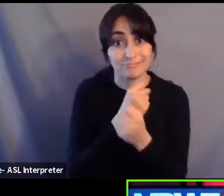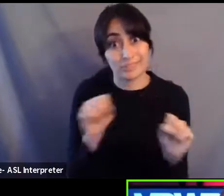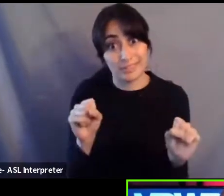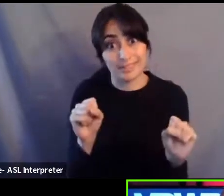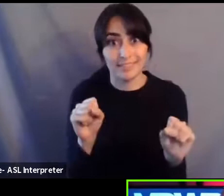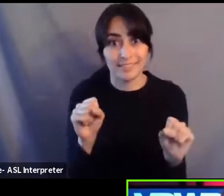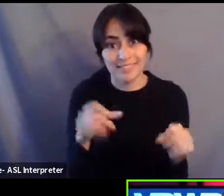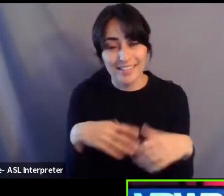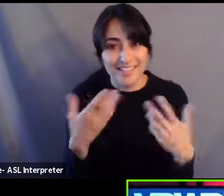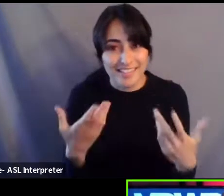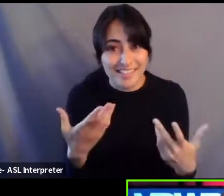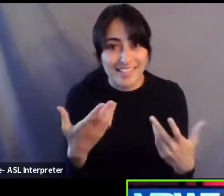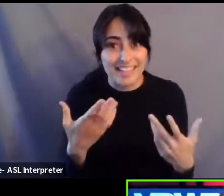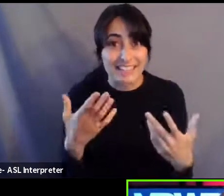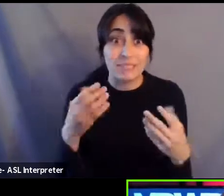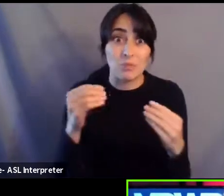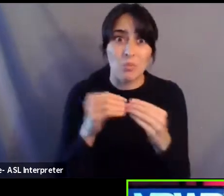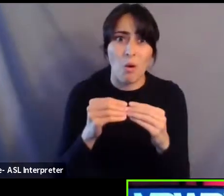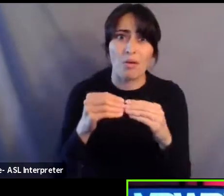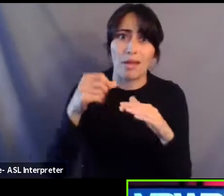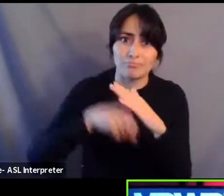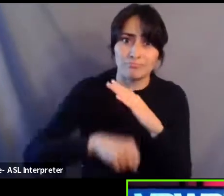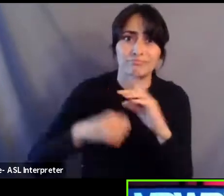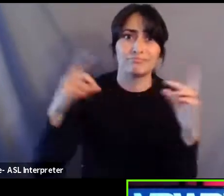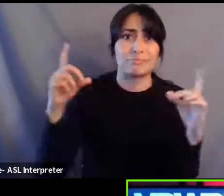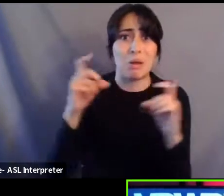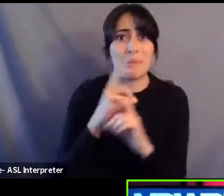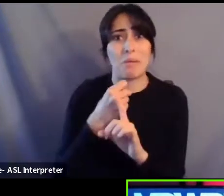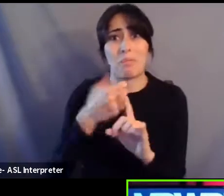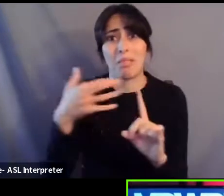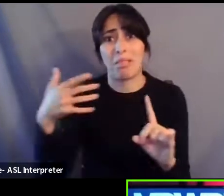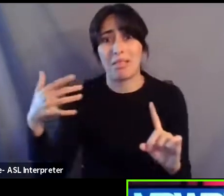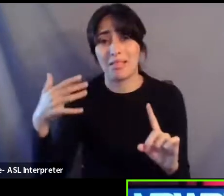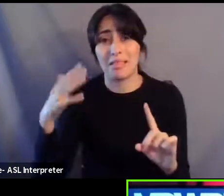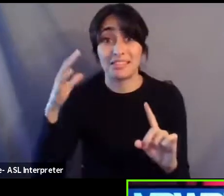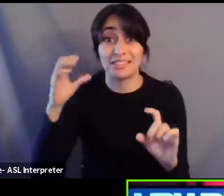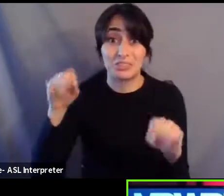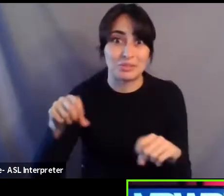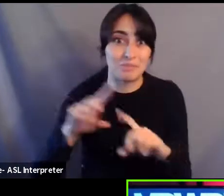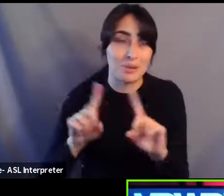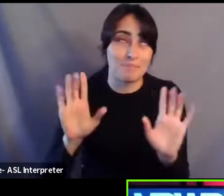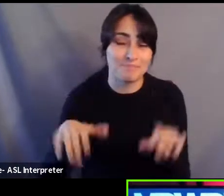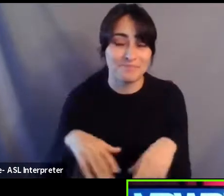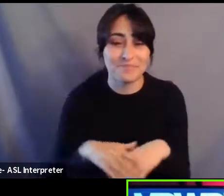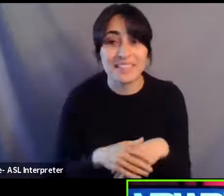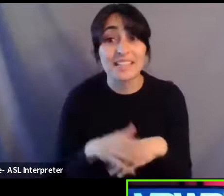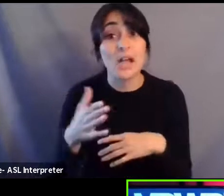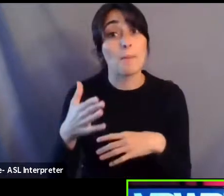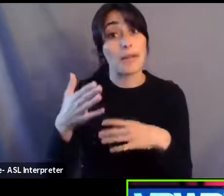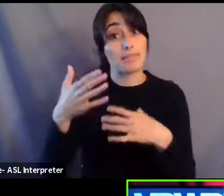that's a longer explanation. After the slaves were freed, they created systems still to